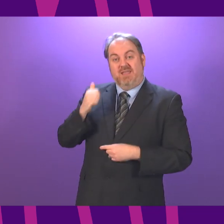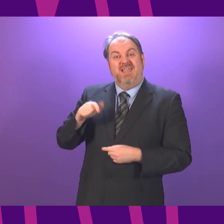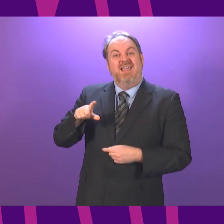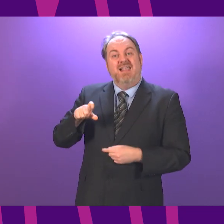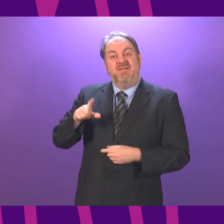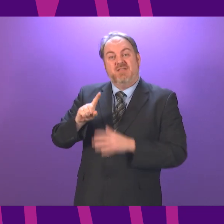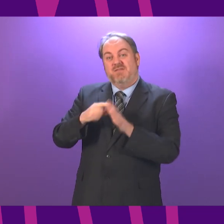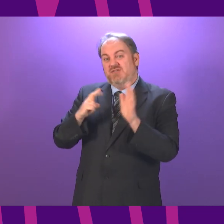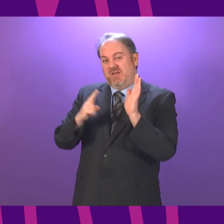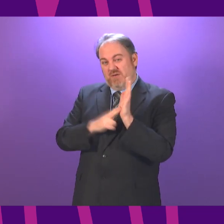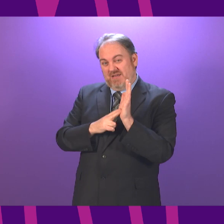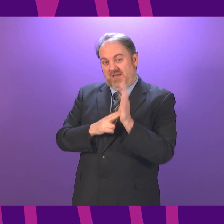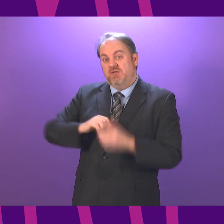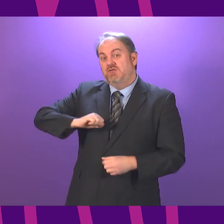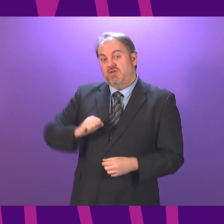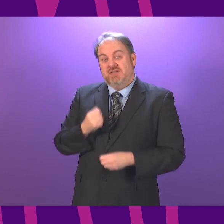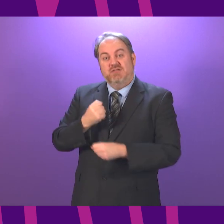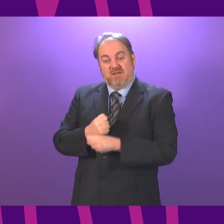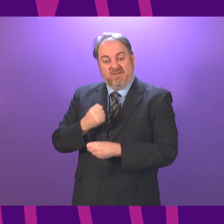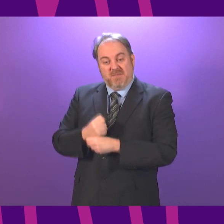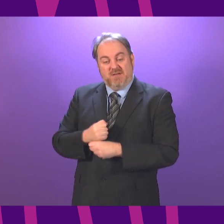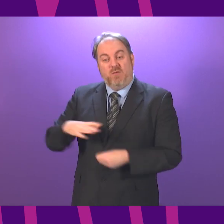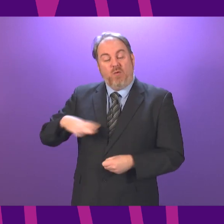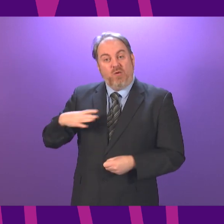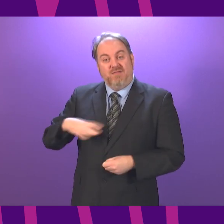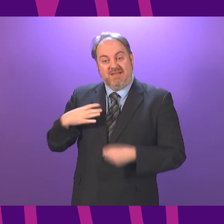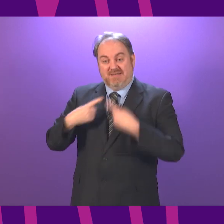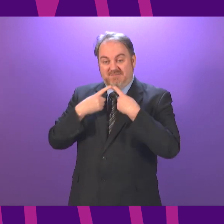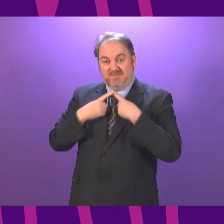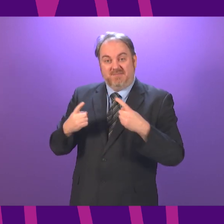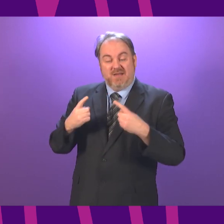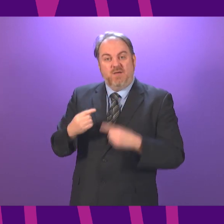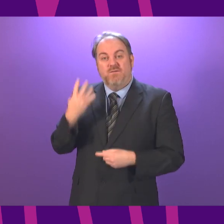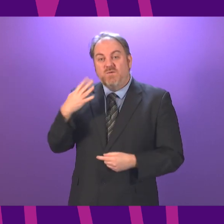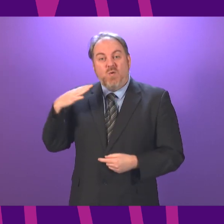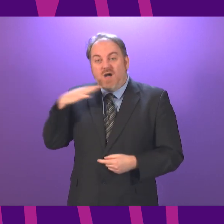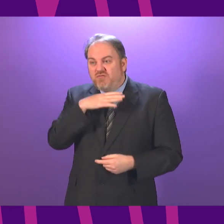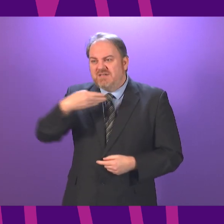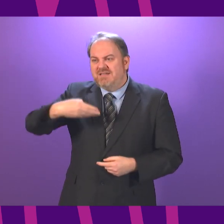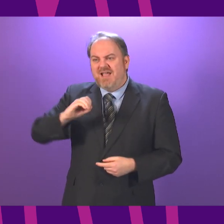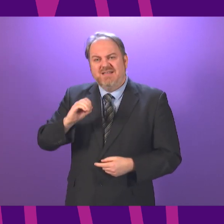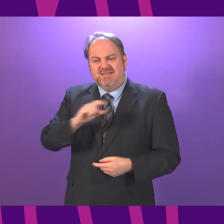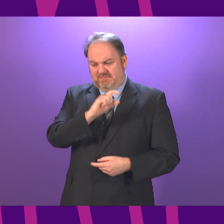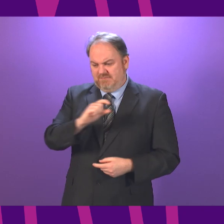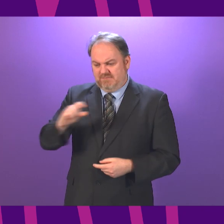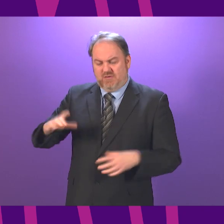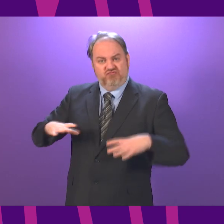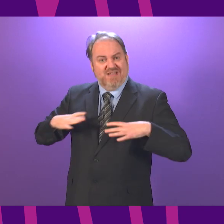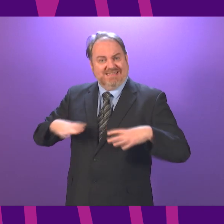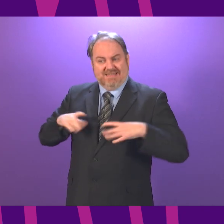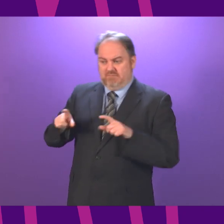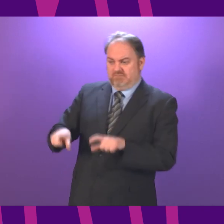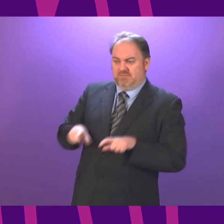the Scottish Government already had 490,000 doses sitting ready to go—a fortnight ago.